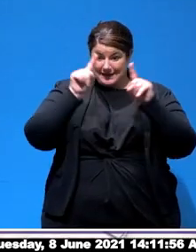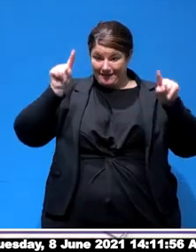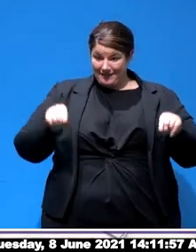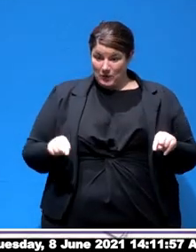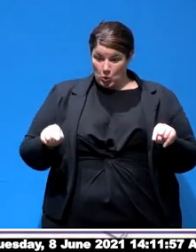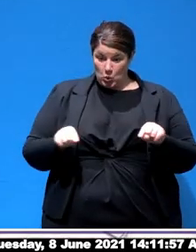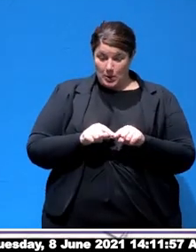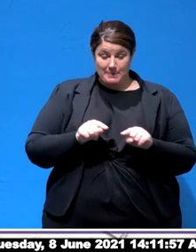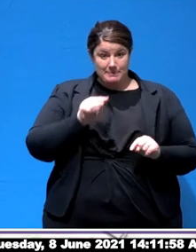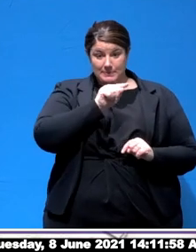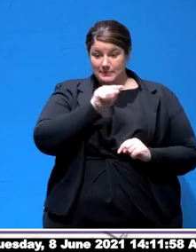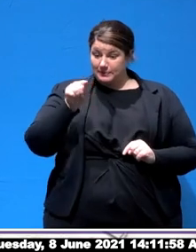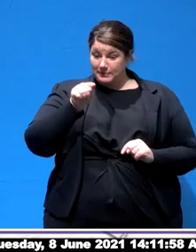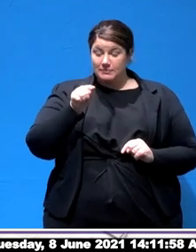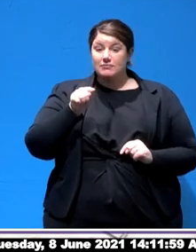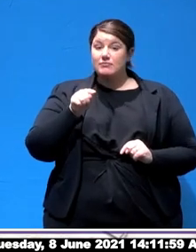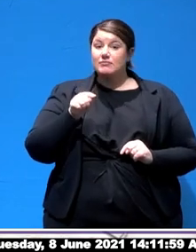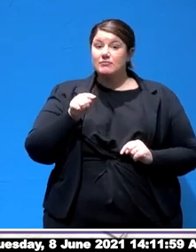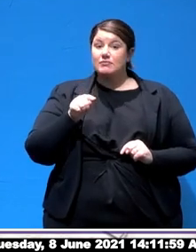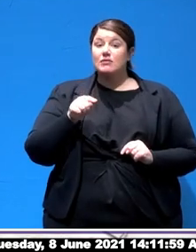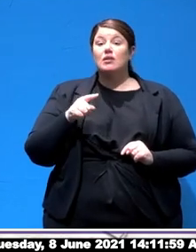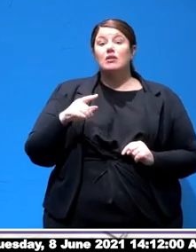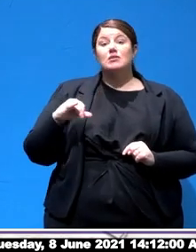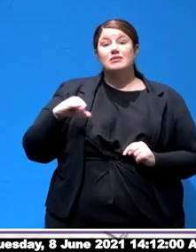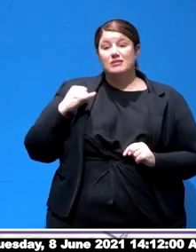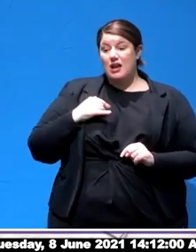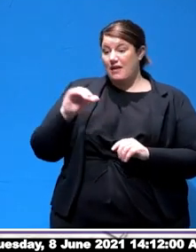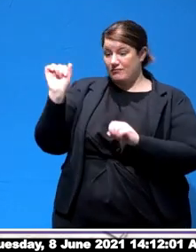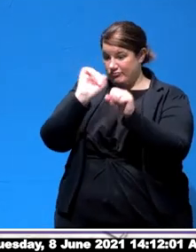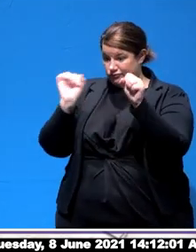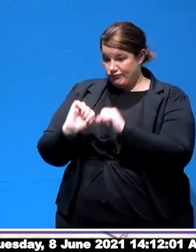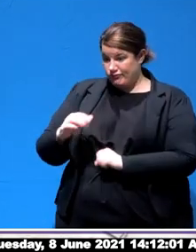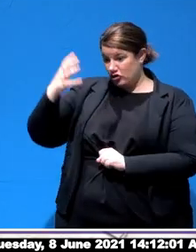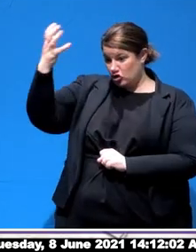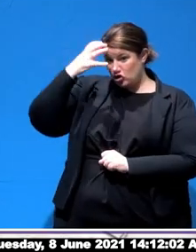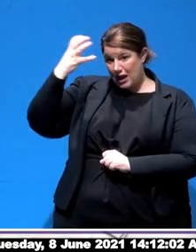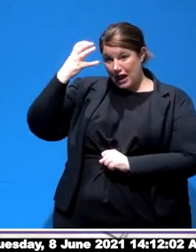that staff were giving the client a shower and noticed he had a medium size